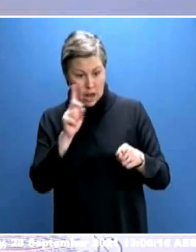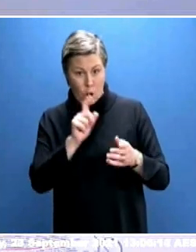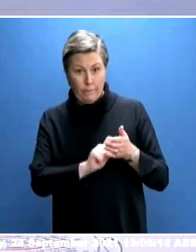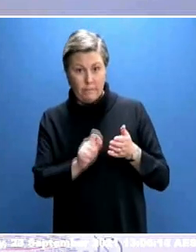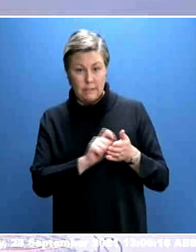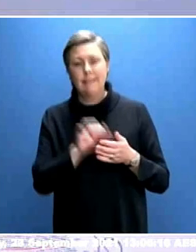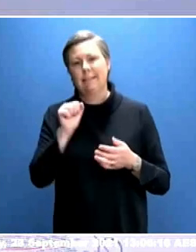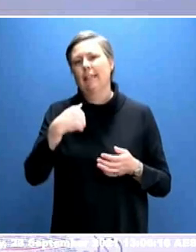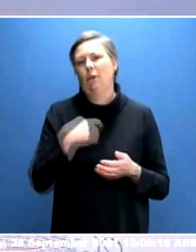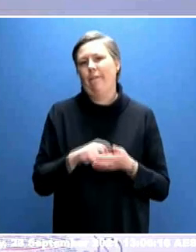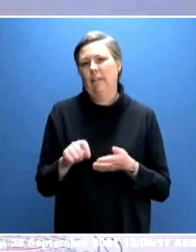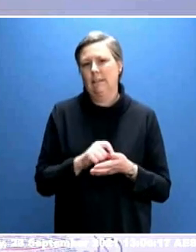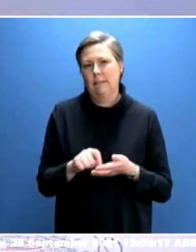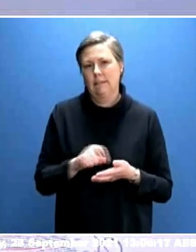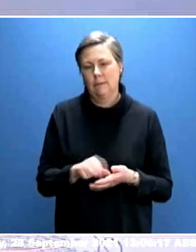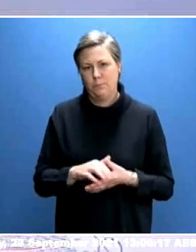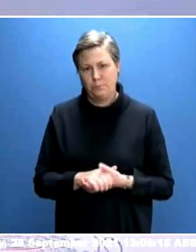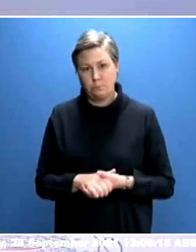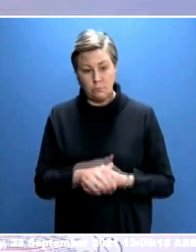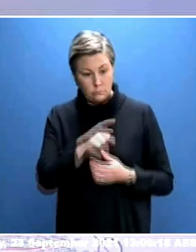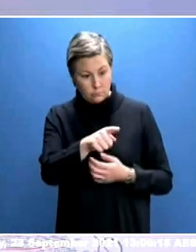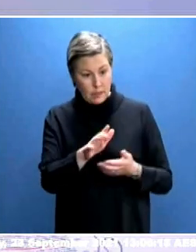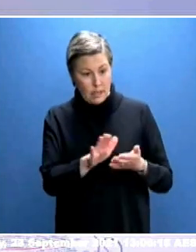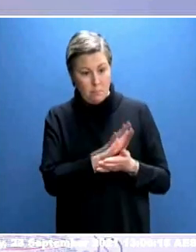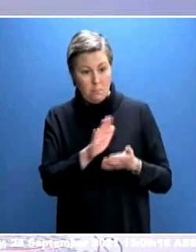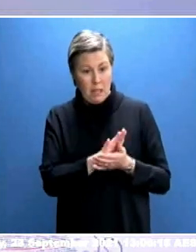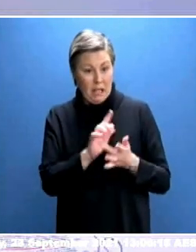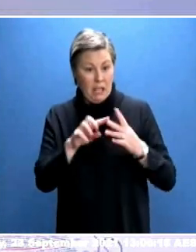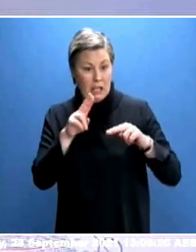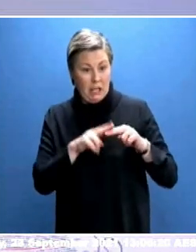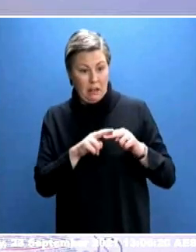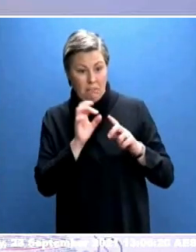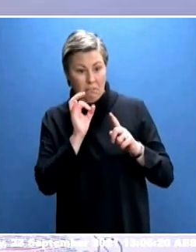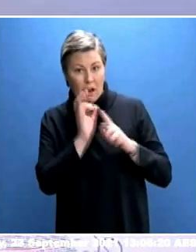I am in my office, yes. Would you be available after 2 o'clock, for example?